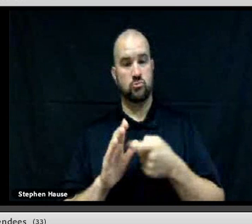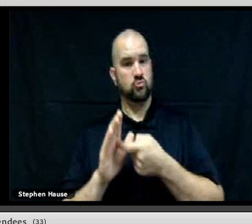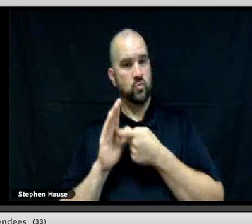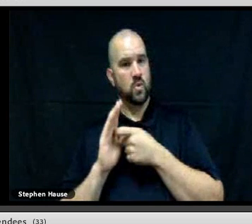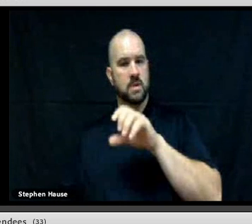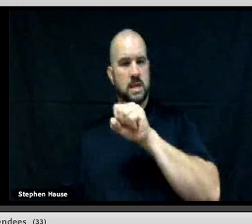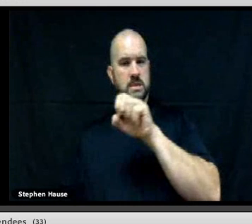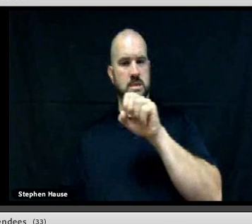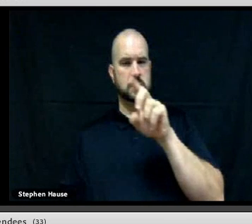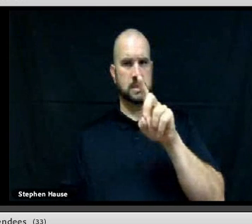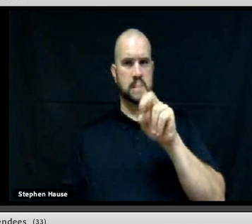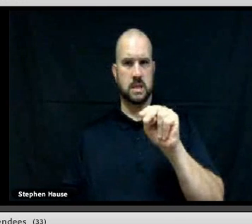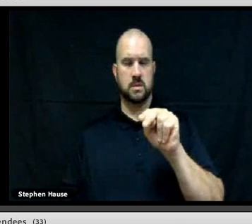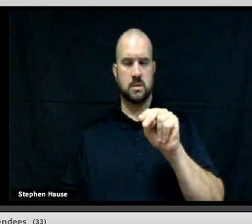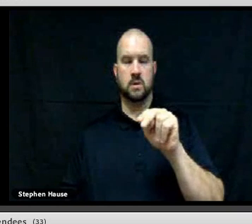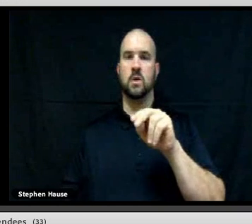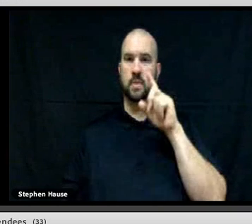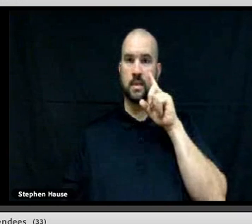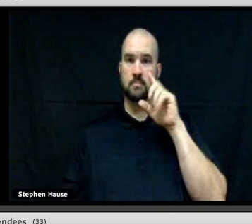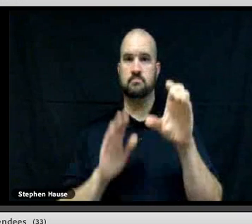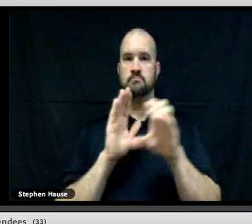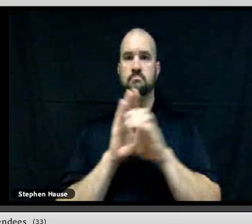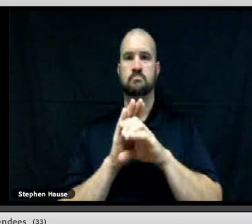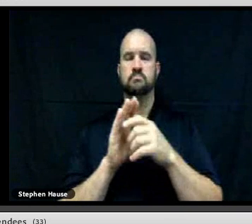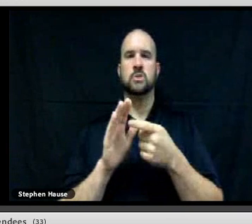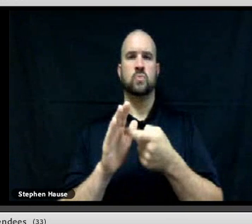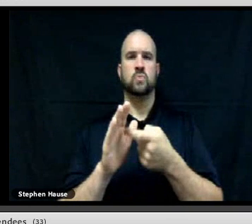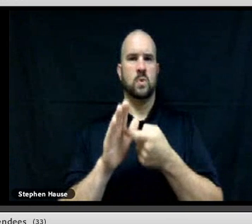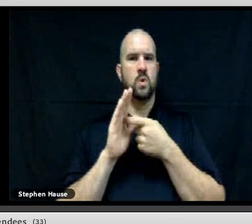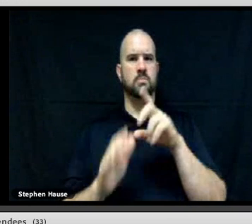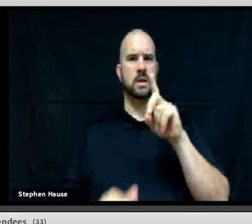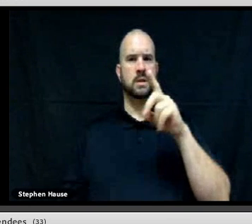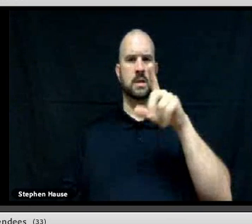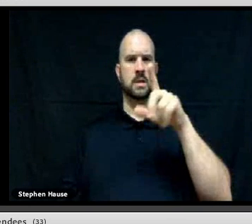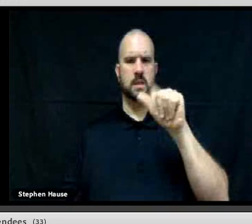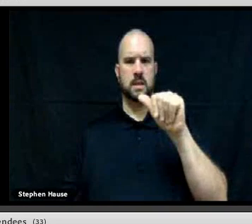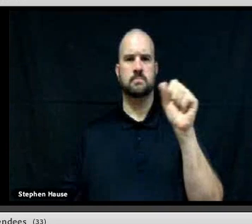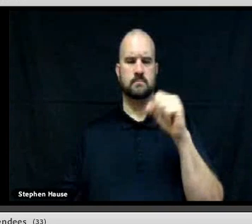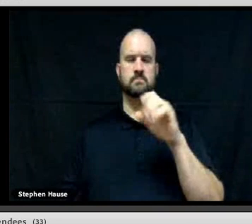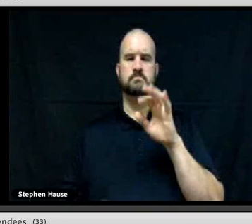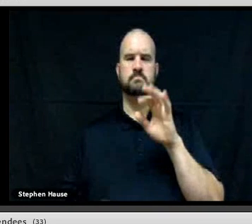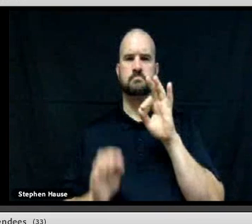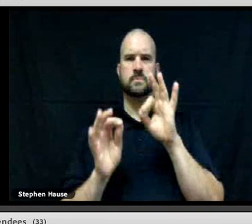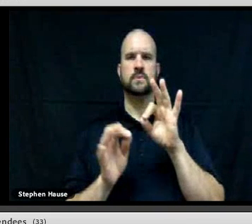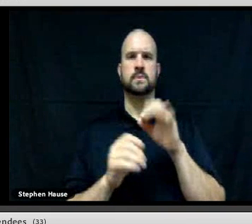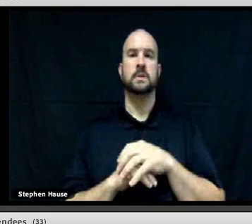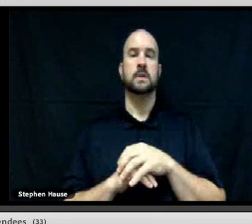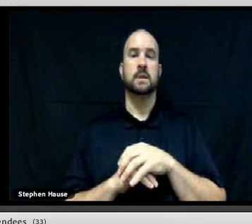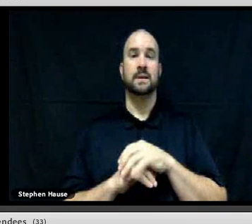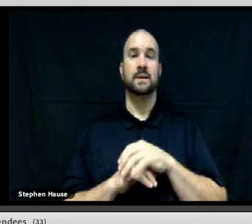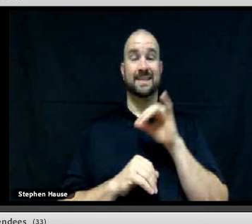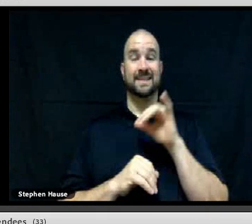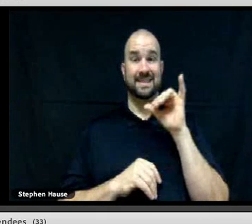Joanne: It is required by DPLA. Perfect. Um, is that -- Are the thumbnails considered part of the metadata?